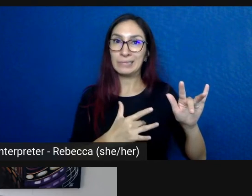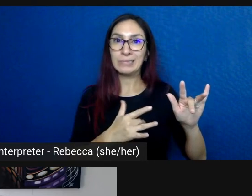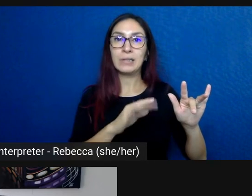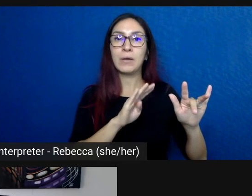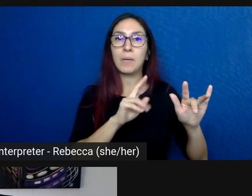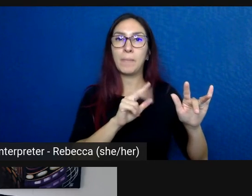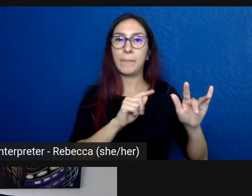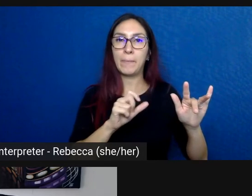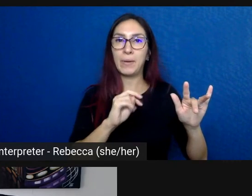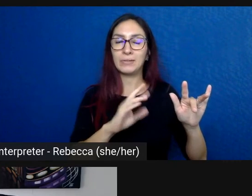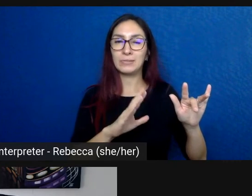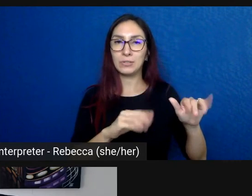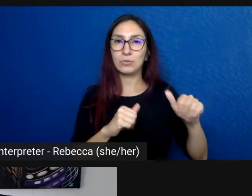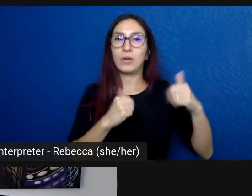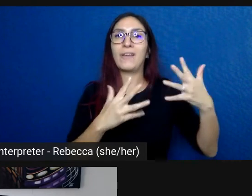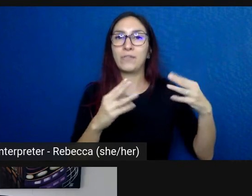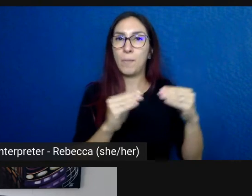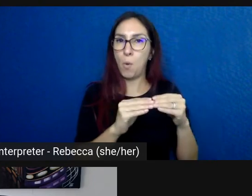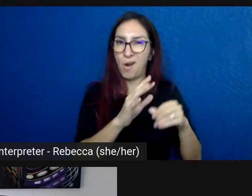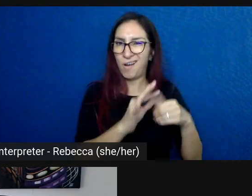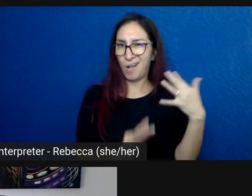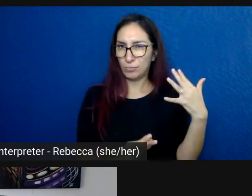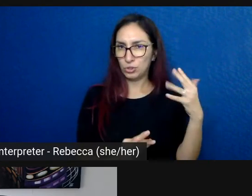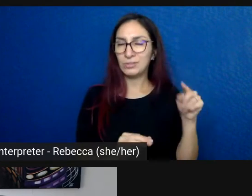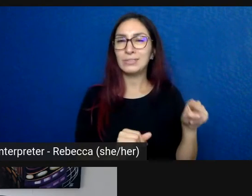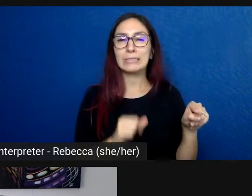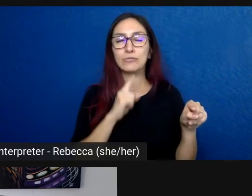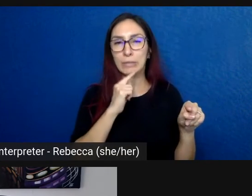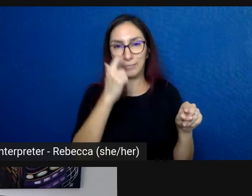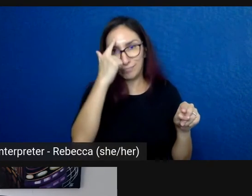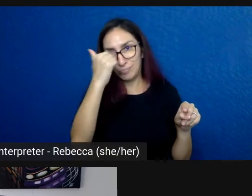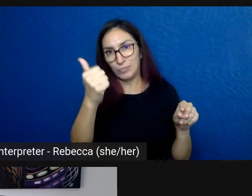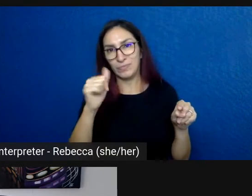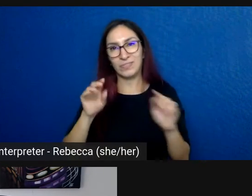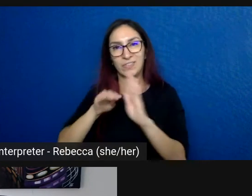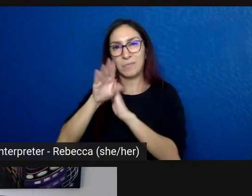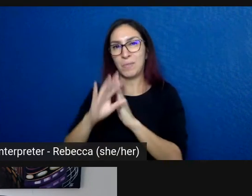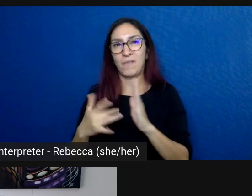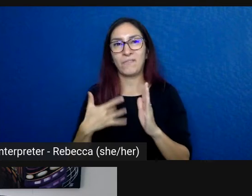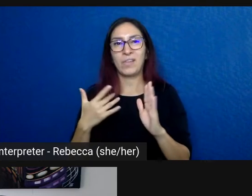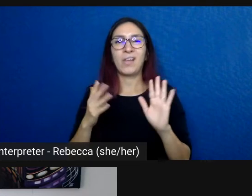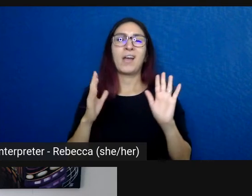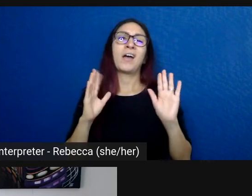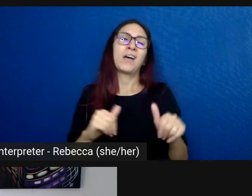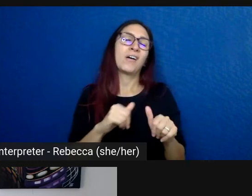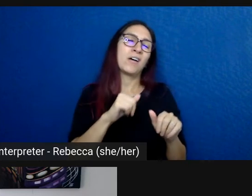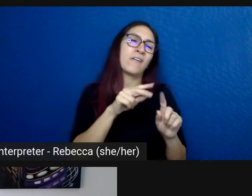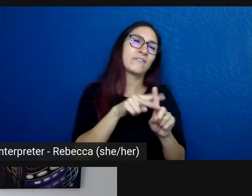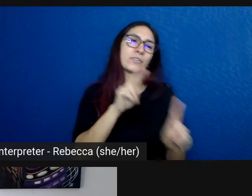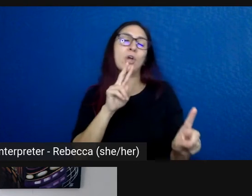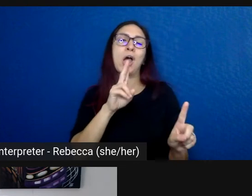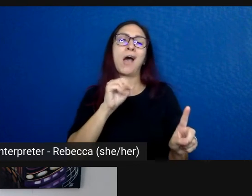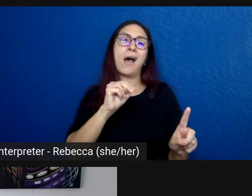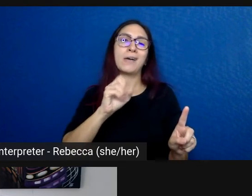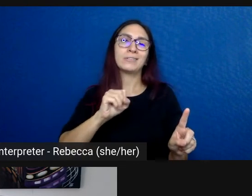It's usually just the case of a developer doesn't feel like unstyling a button, which is unfortunate.